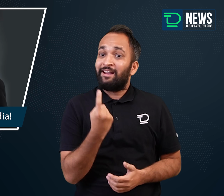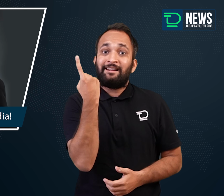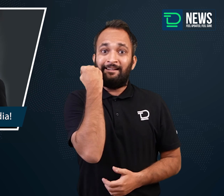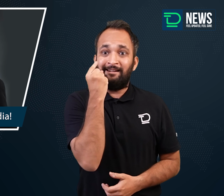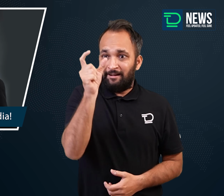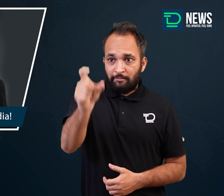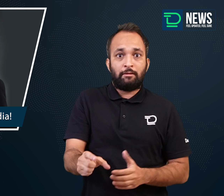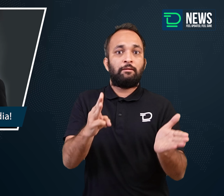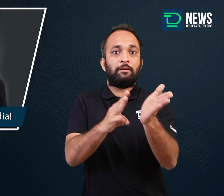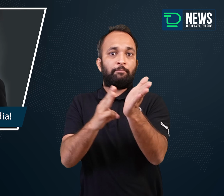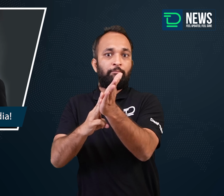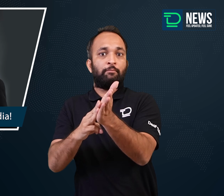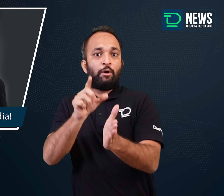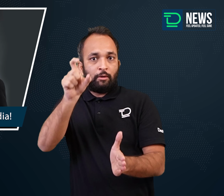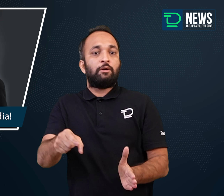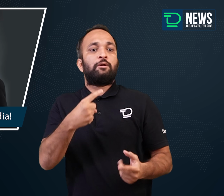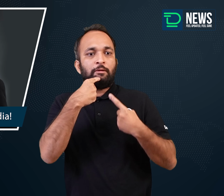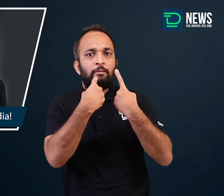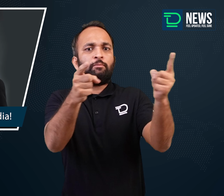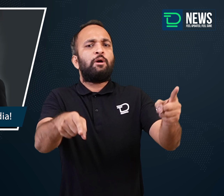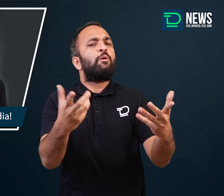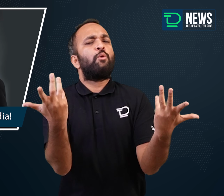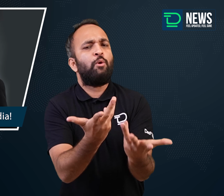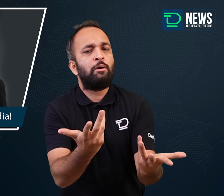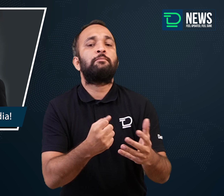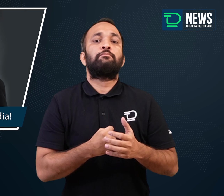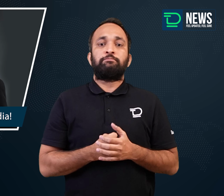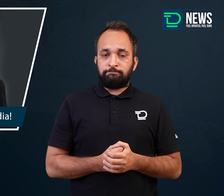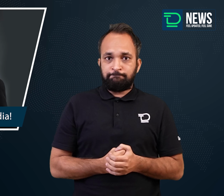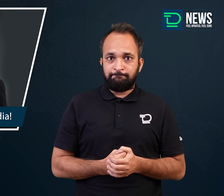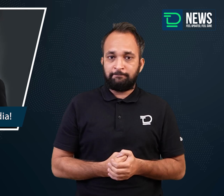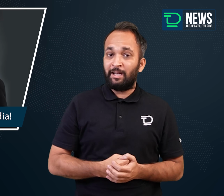Yesterday, he said he has spoken to Indian diplomats who are in the